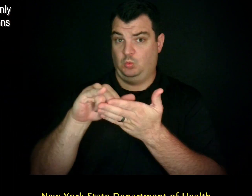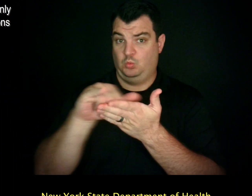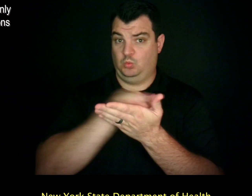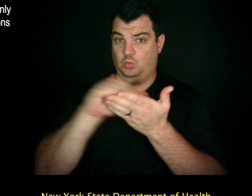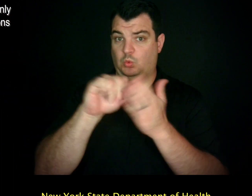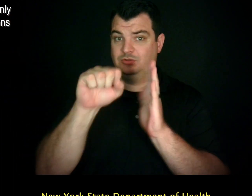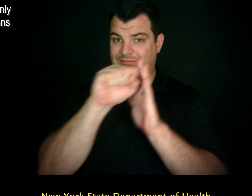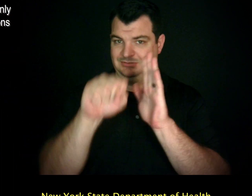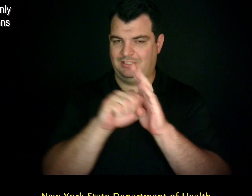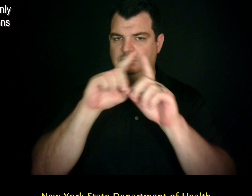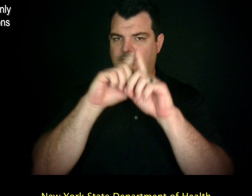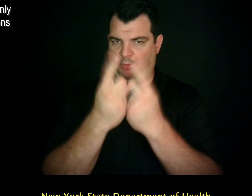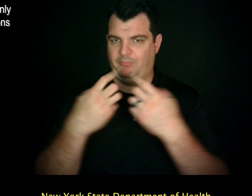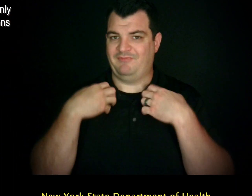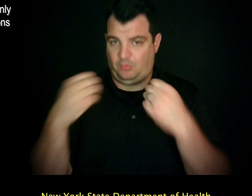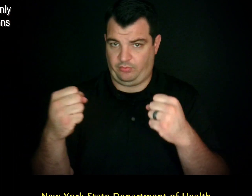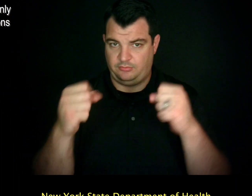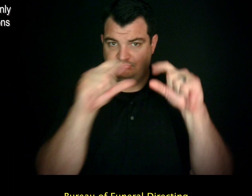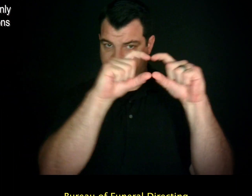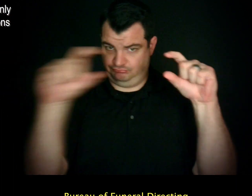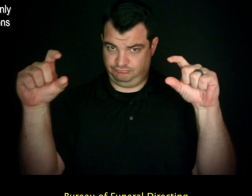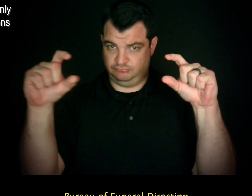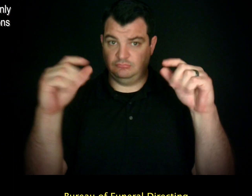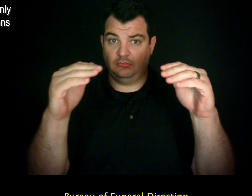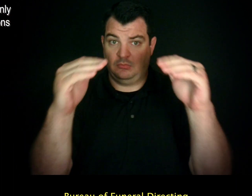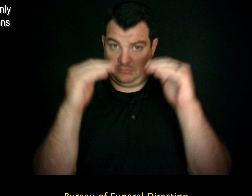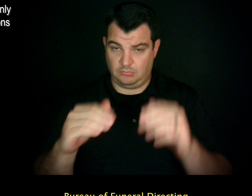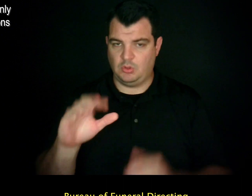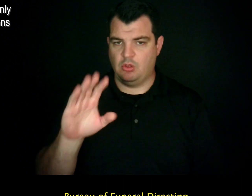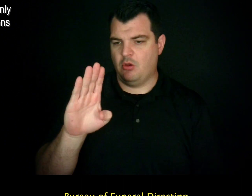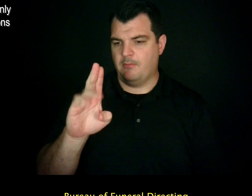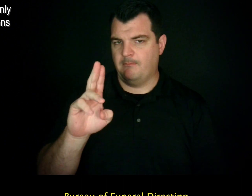New York State Department of Health Bureau of Funeral Directing